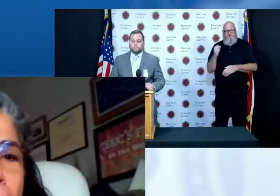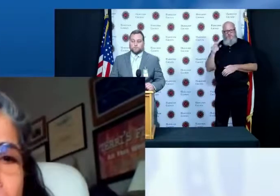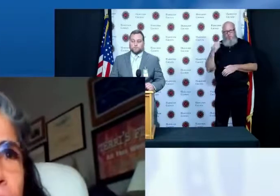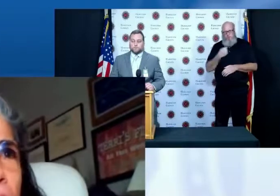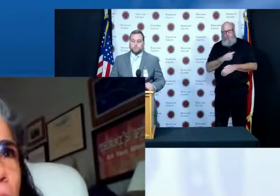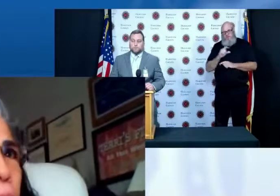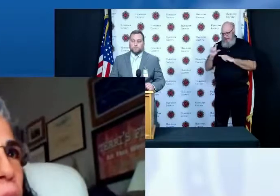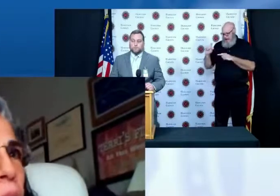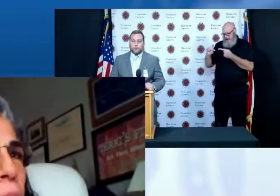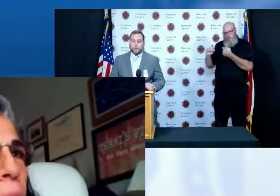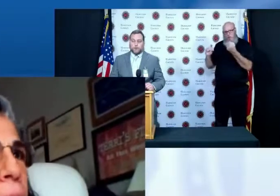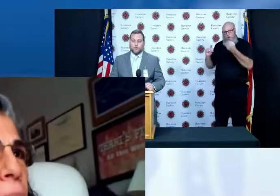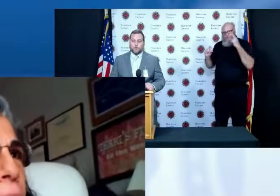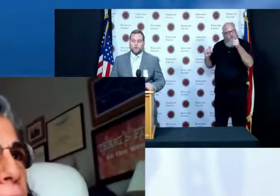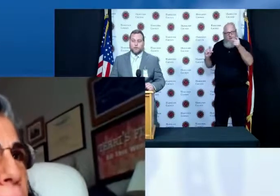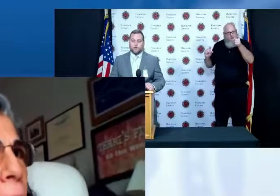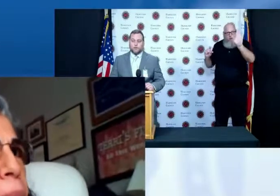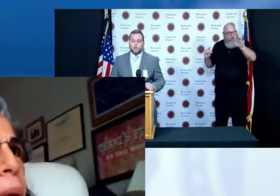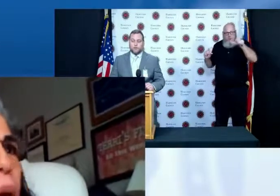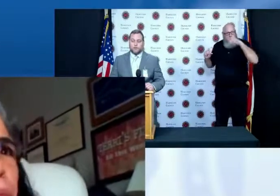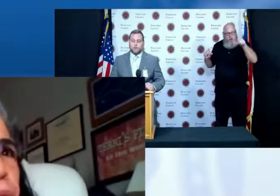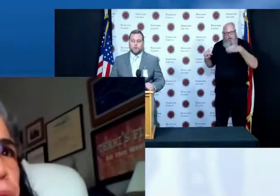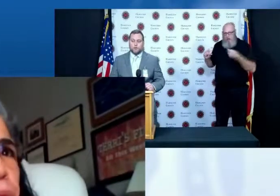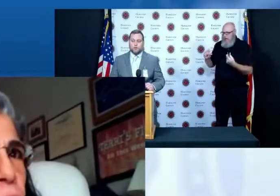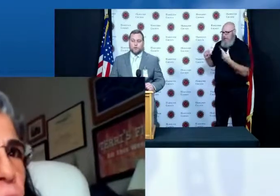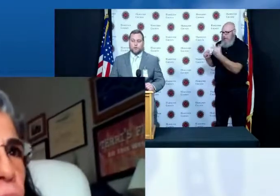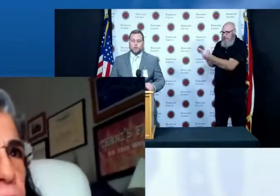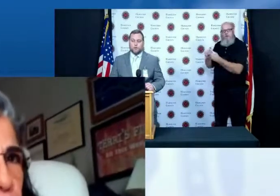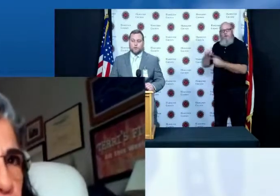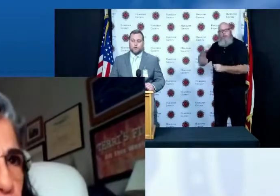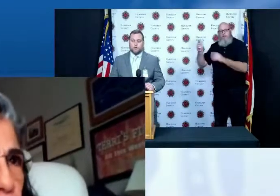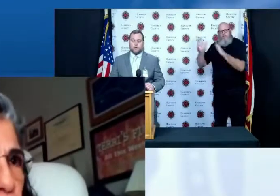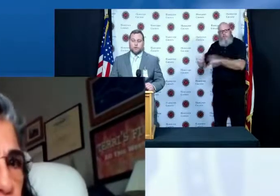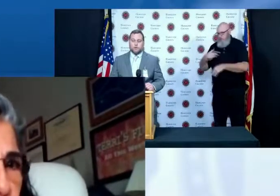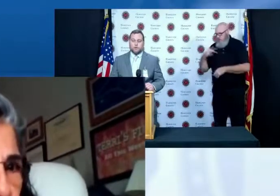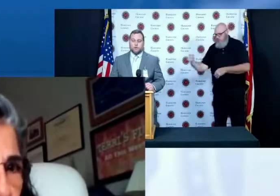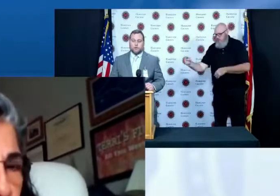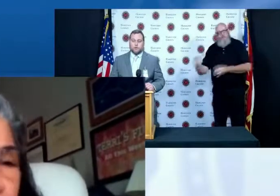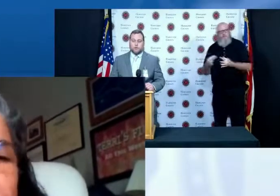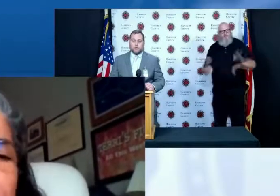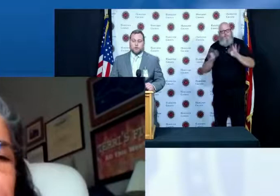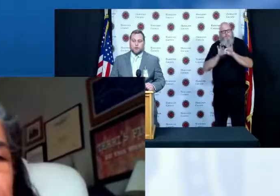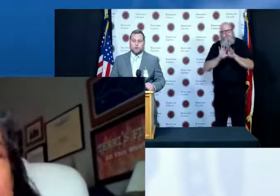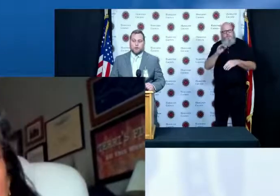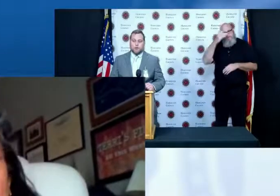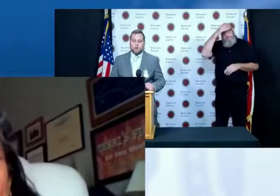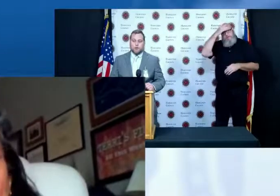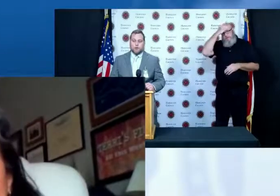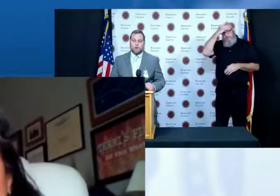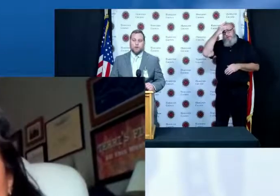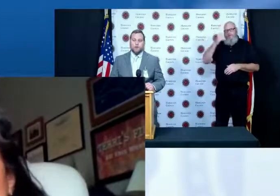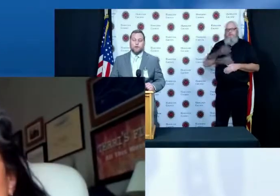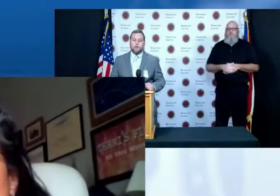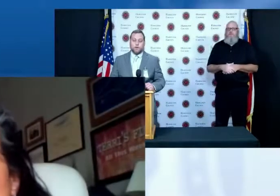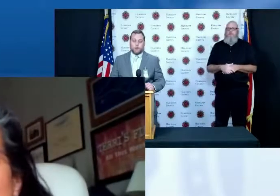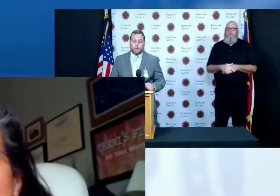I did not pick up from you the sense that we were gonna turn purple the next day did were you